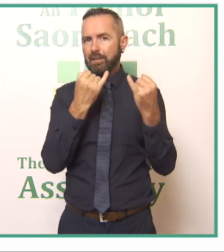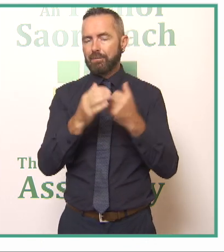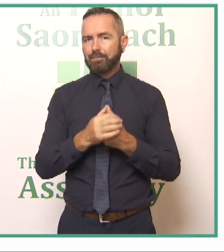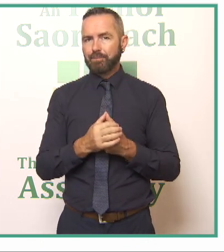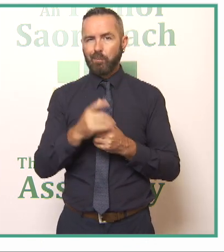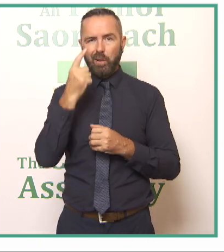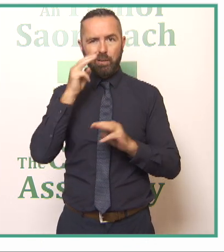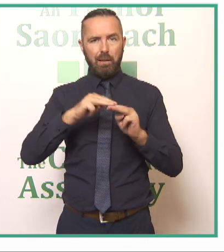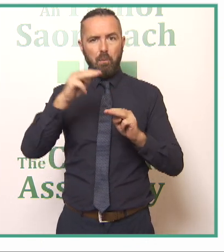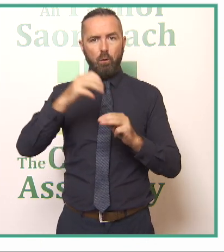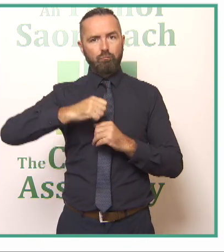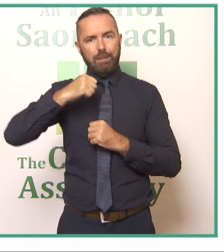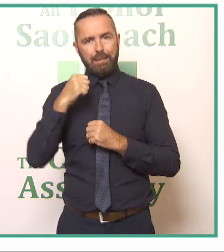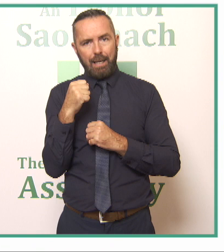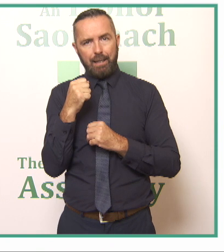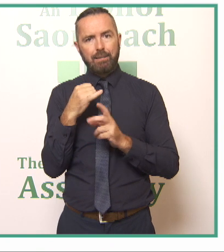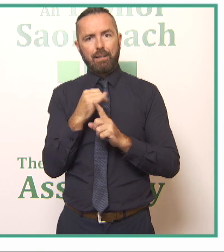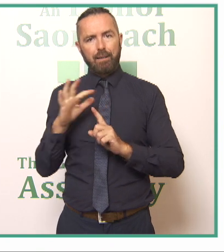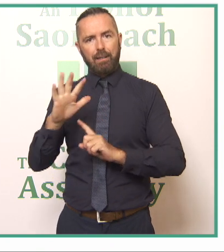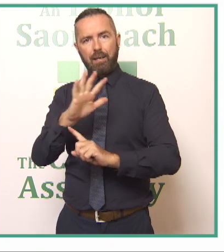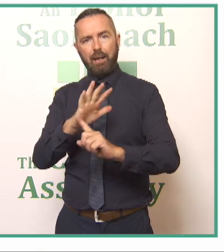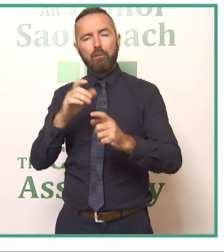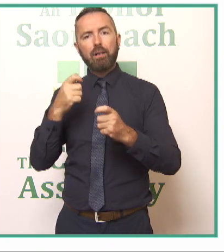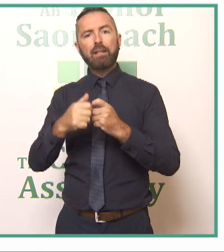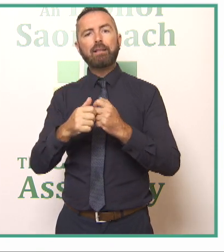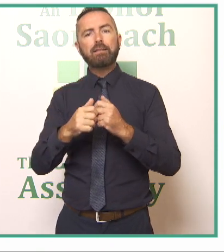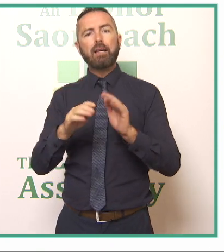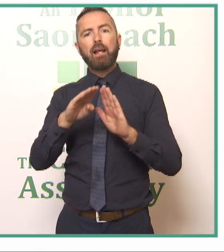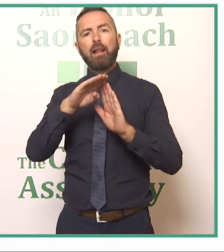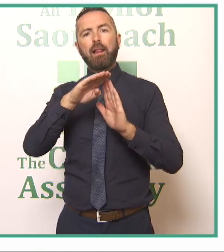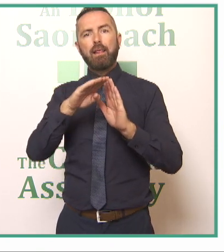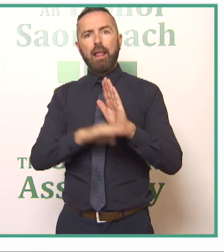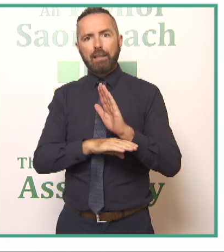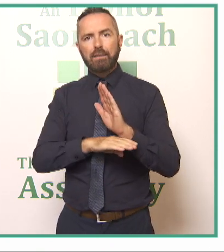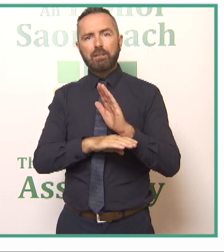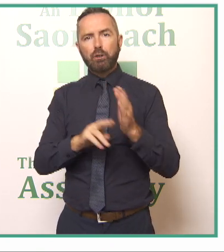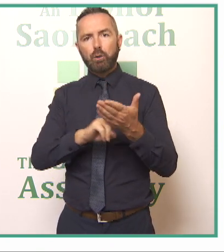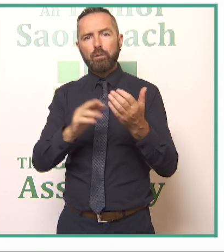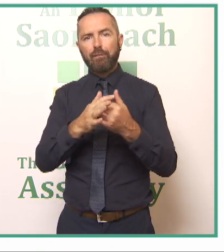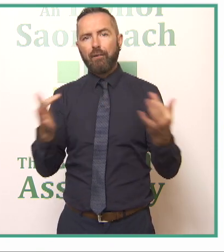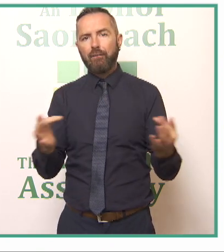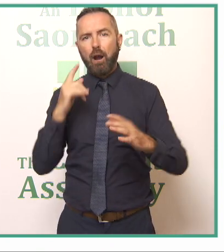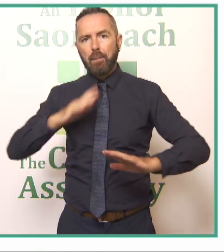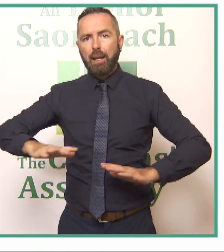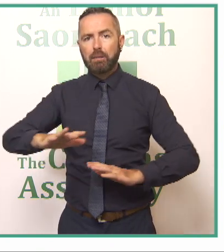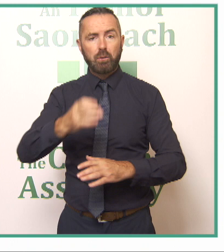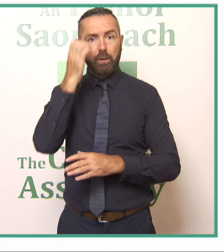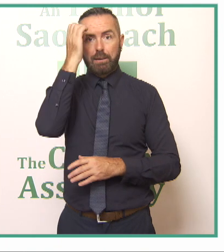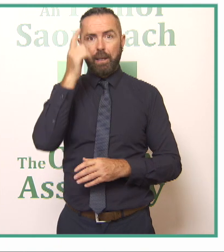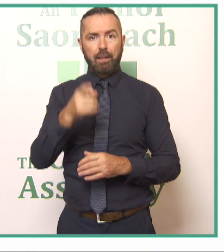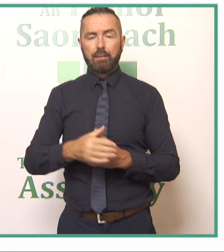retained in those areas that are less intensively farmed and that's as you would expect we take